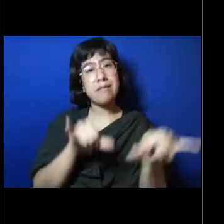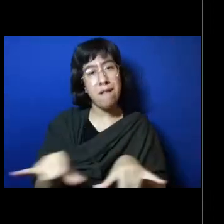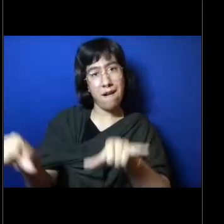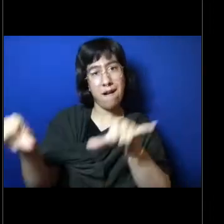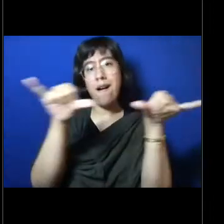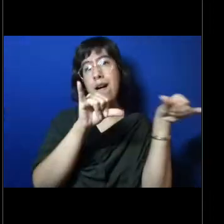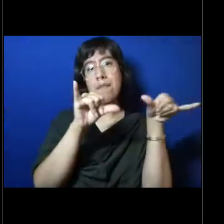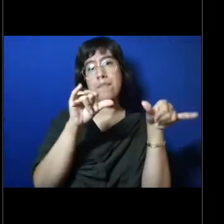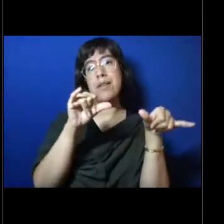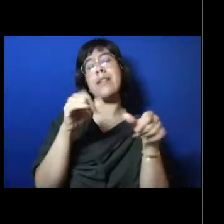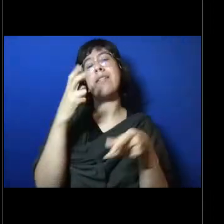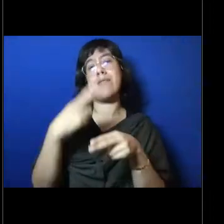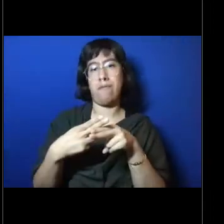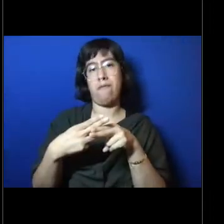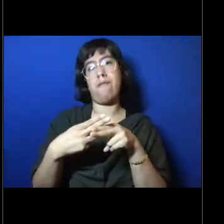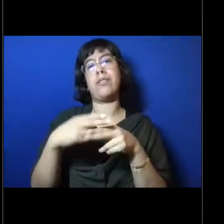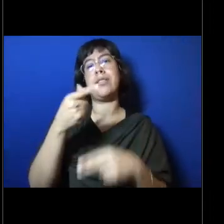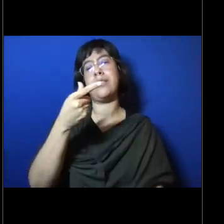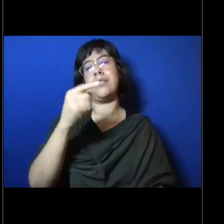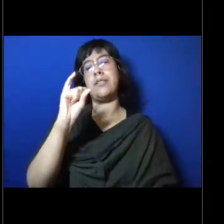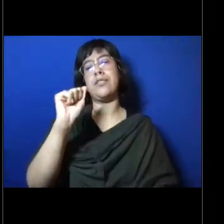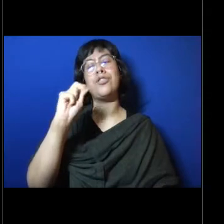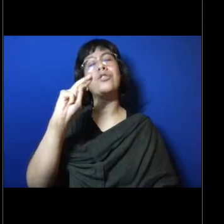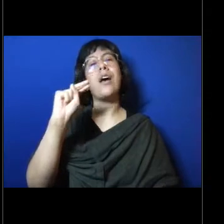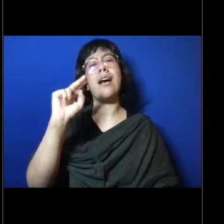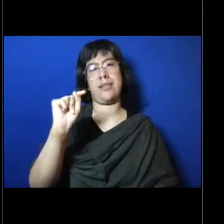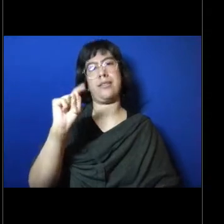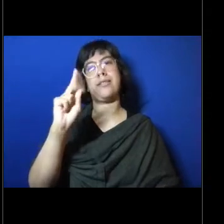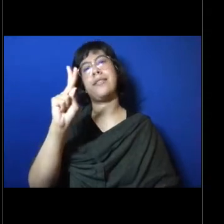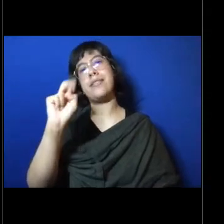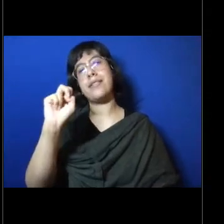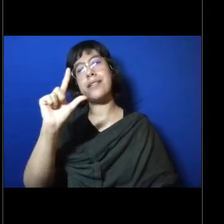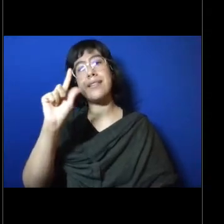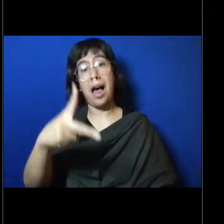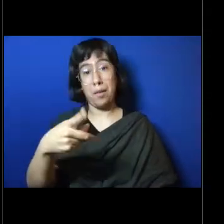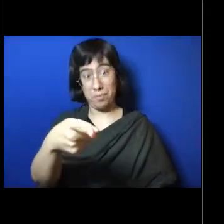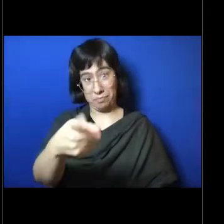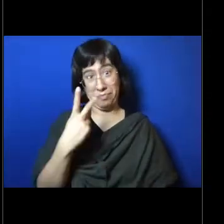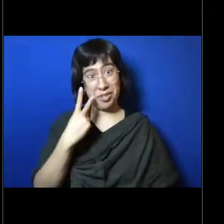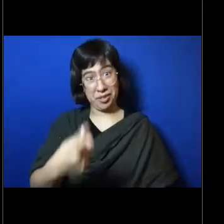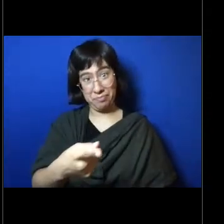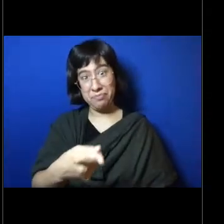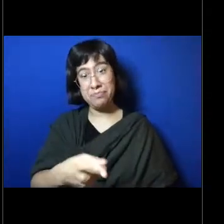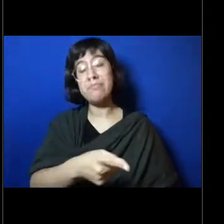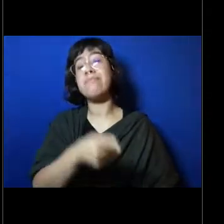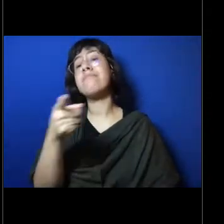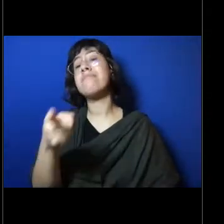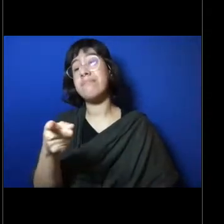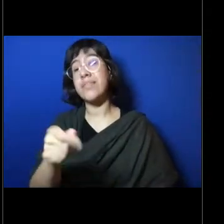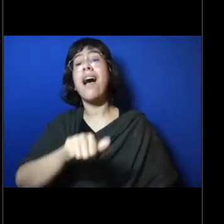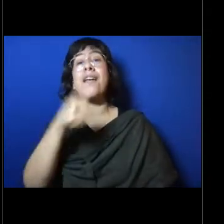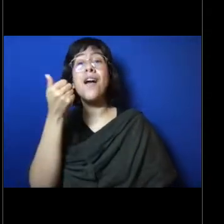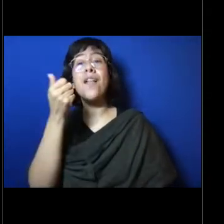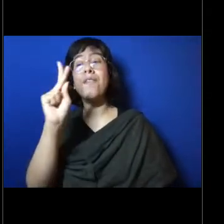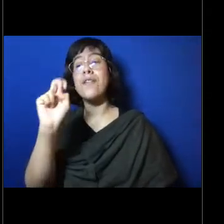which is called giant kelp, but there's also, and here's another giant kelp forest. There's also another kelp called elk kelp